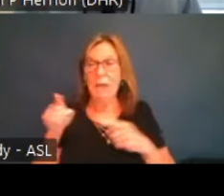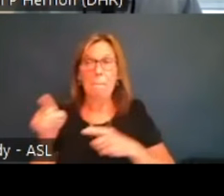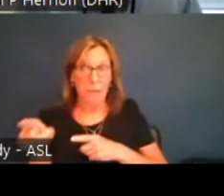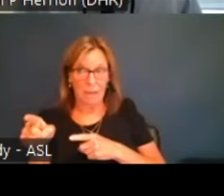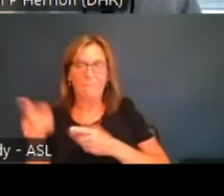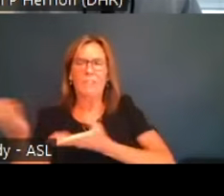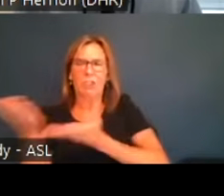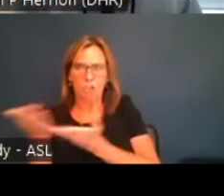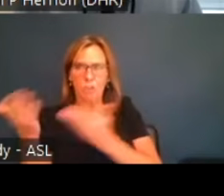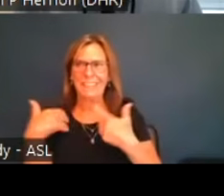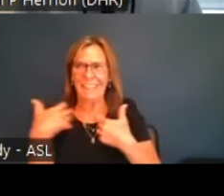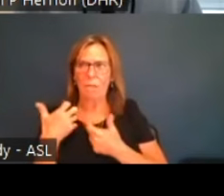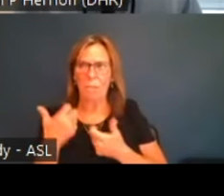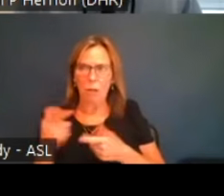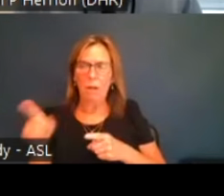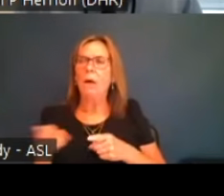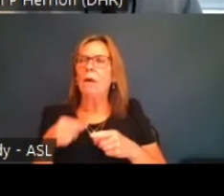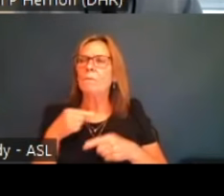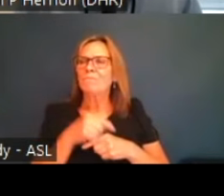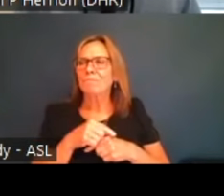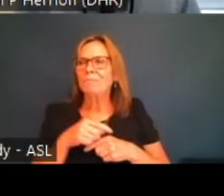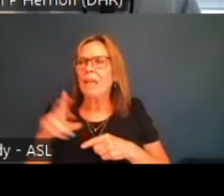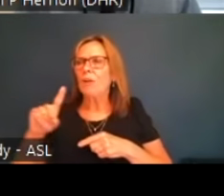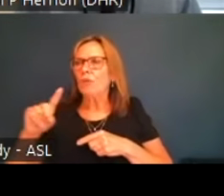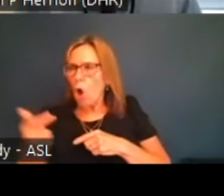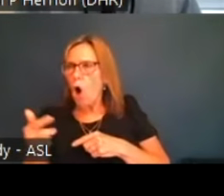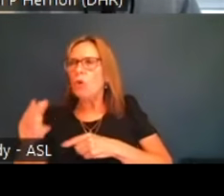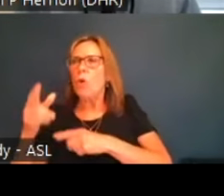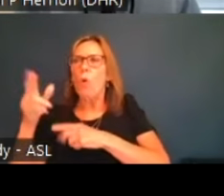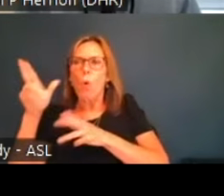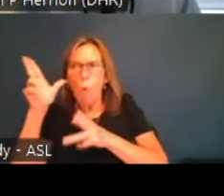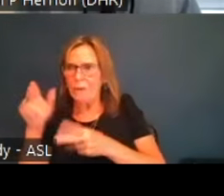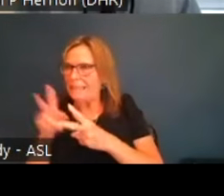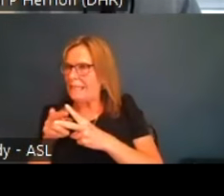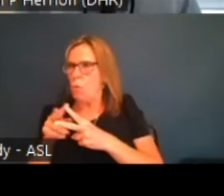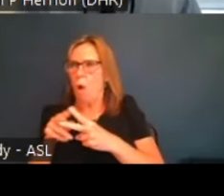the owner of that hotel has to allow the service animal on to the premises with the person with the disability,